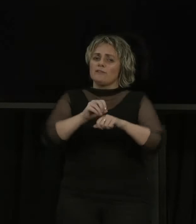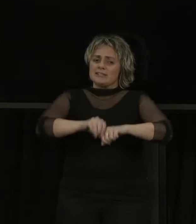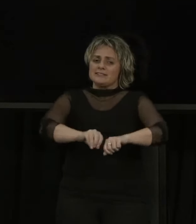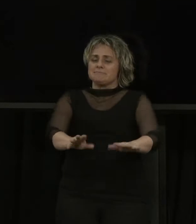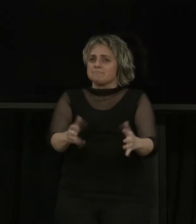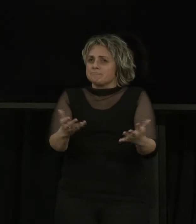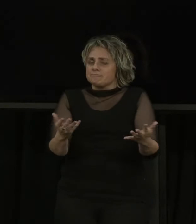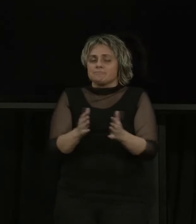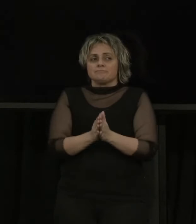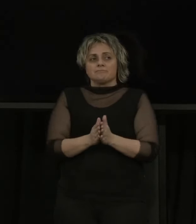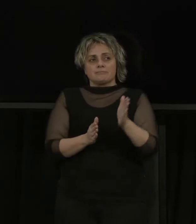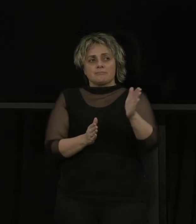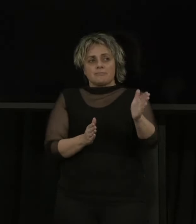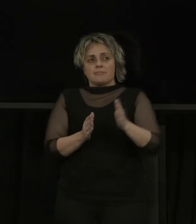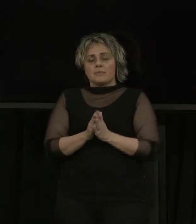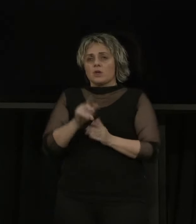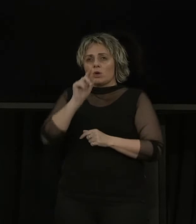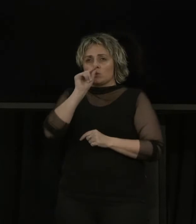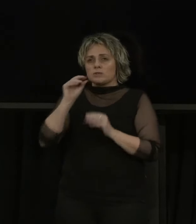will be guided by what is happening with the outbreak and